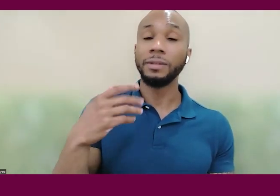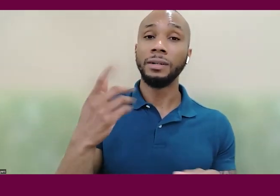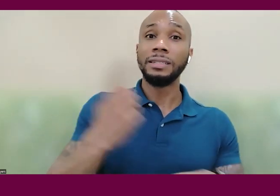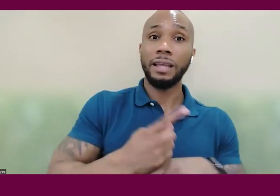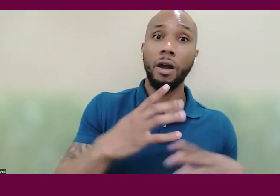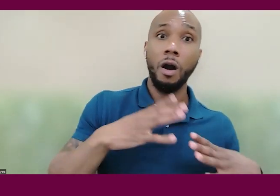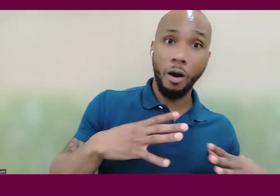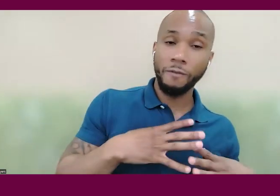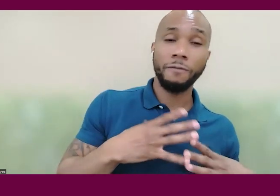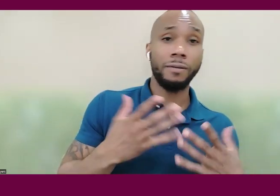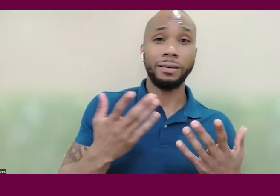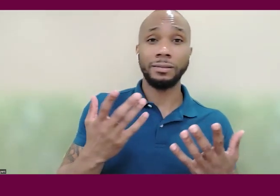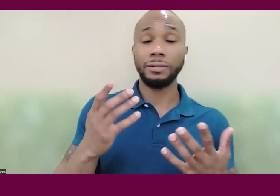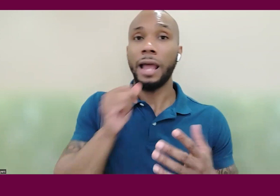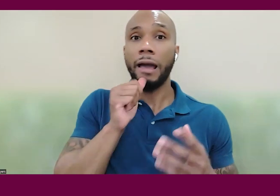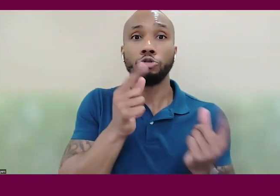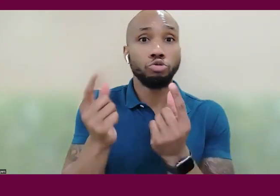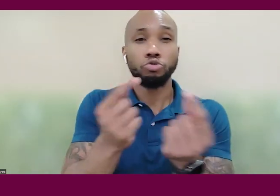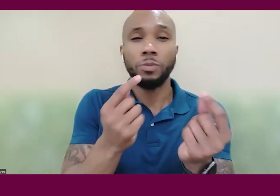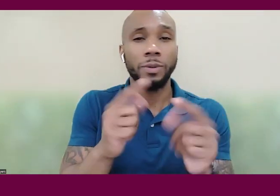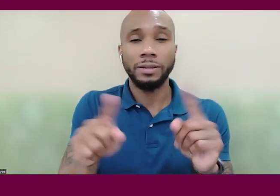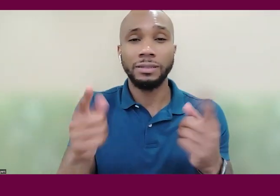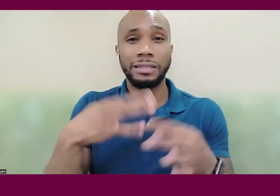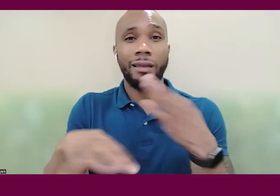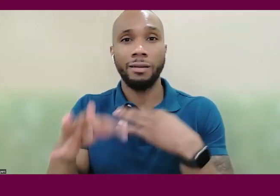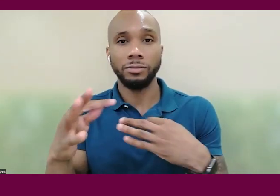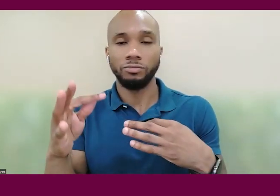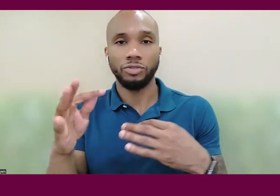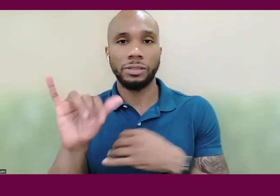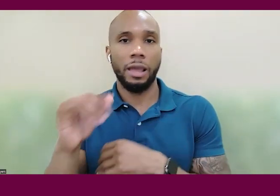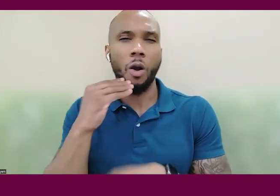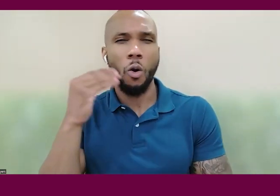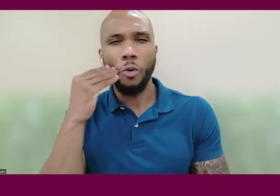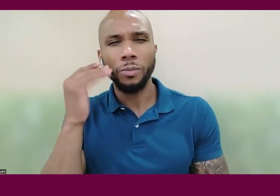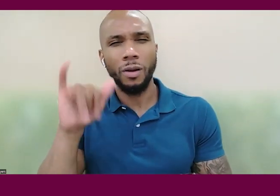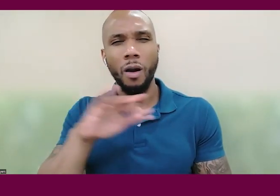Now you just got to stay home, I guess. All of that.